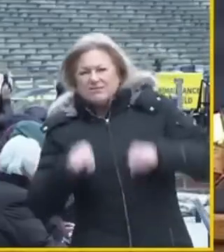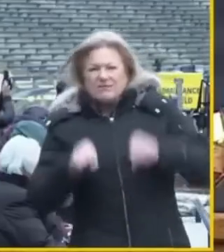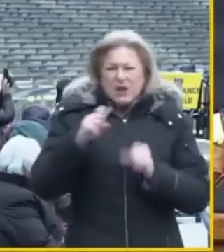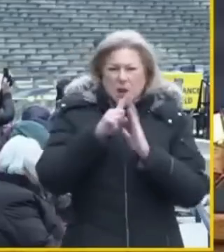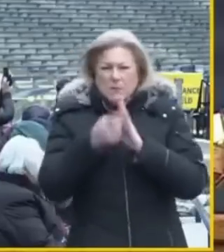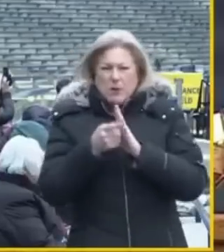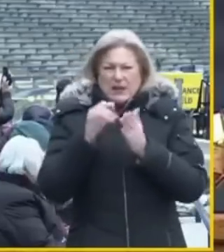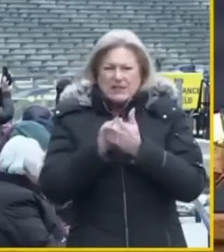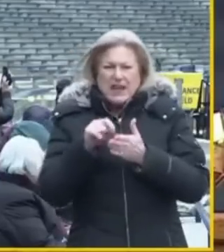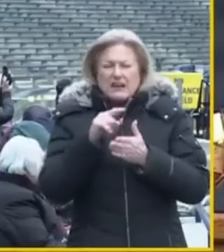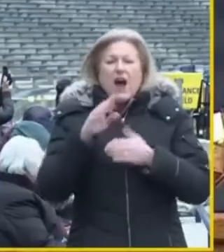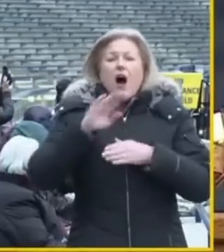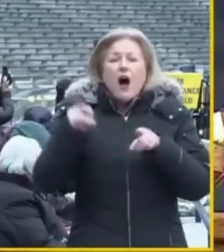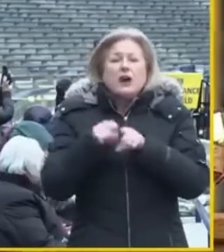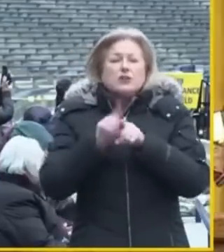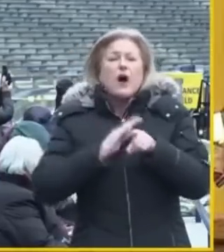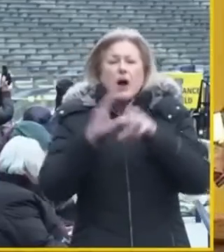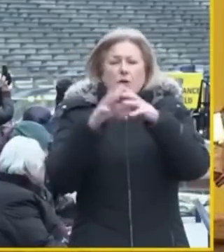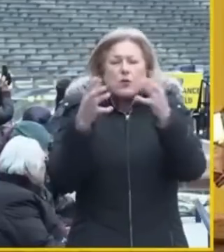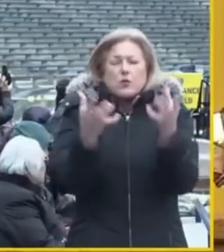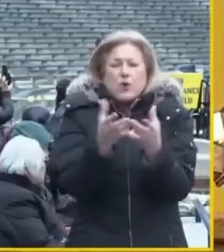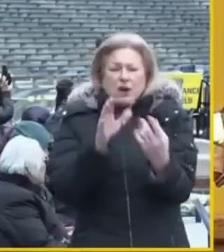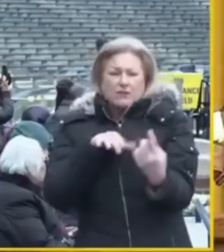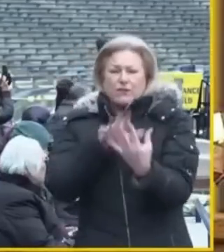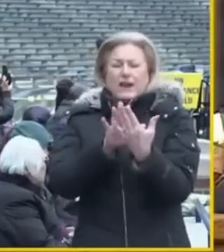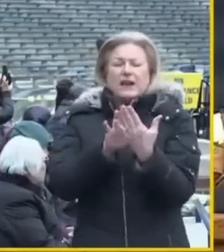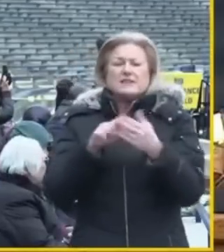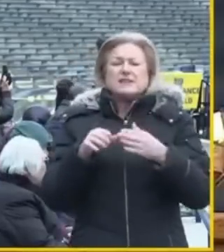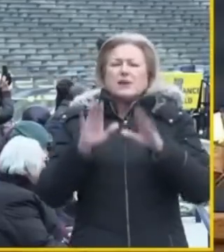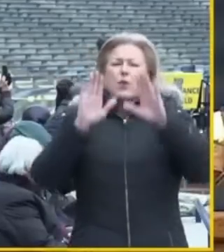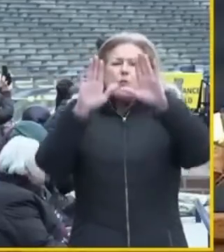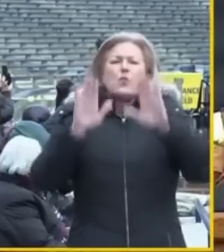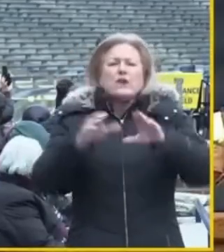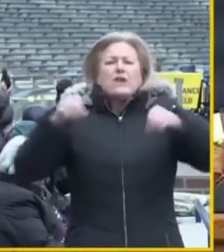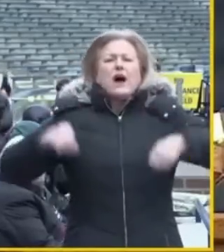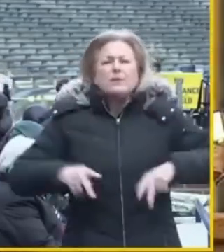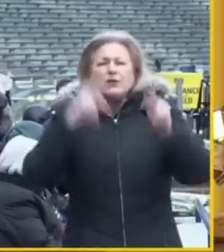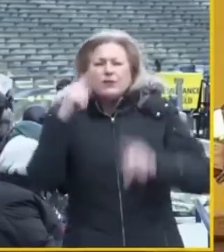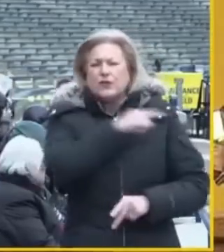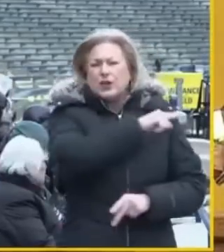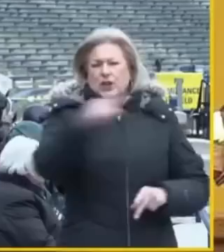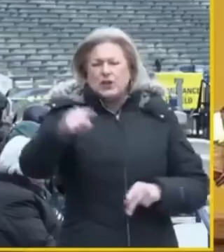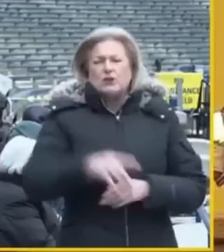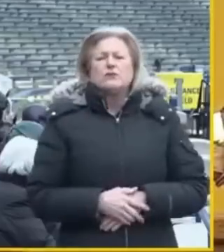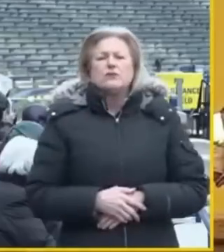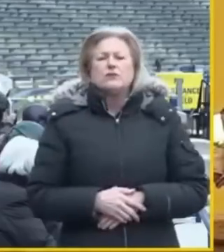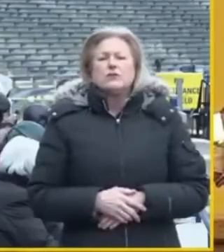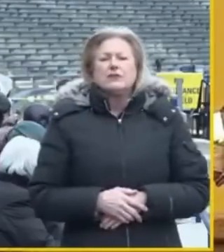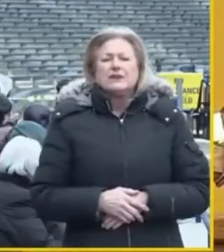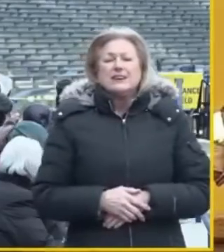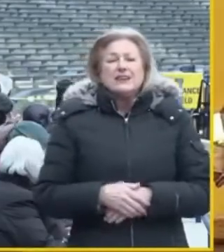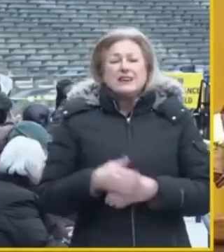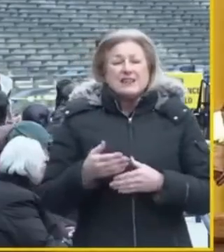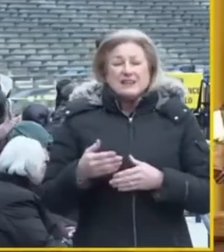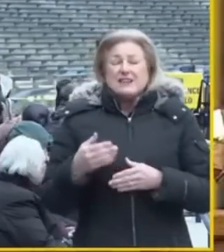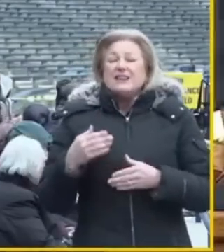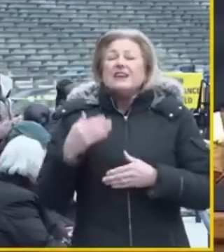and our world are facing, it's an incredible opportunity for you. And those fears you may be feeling,